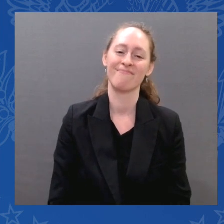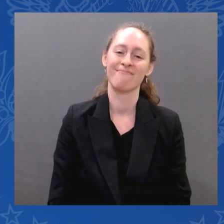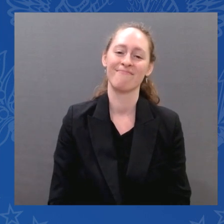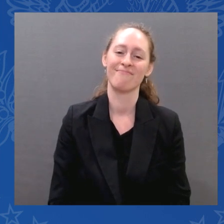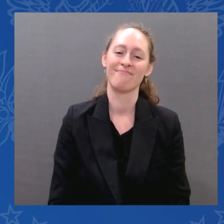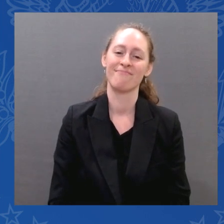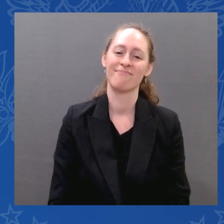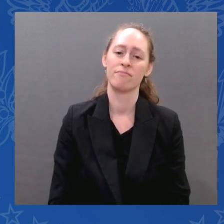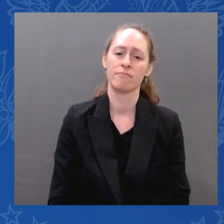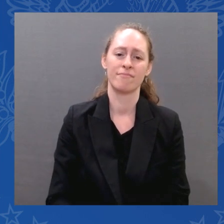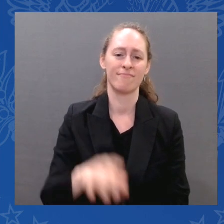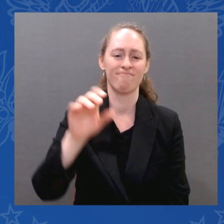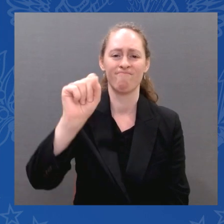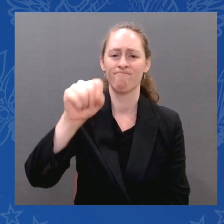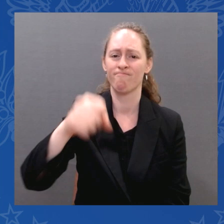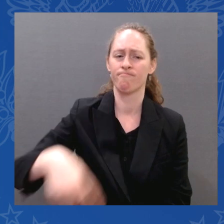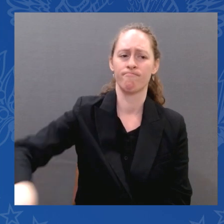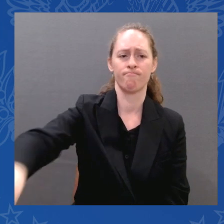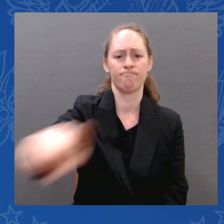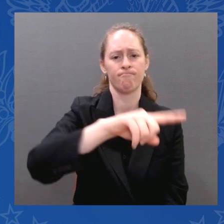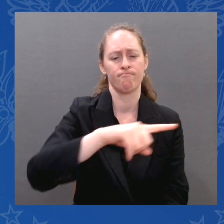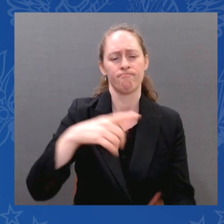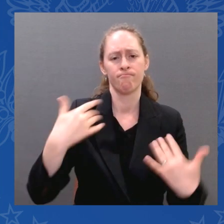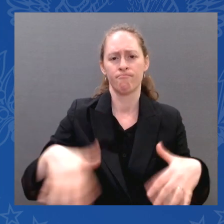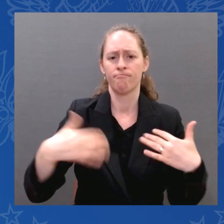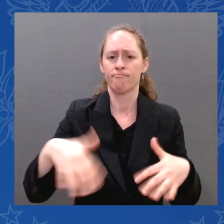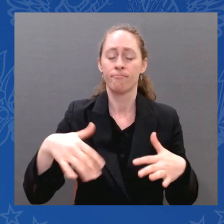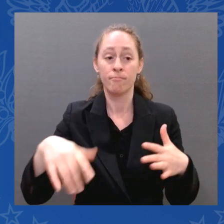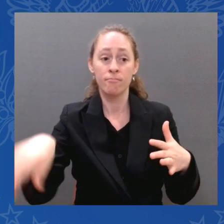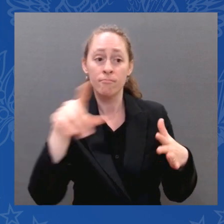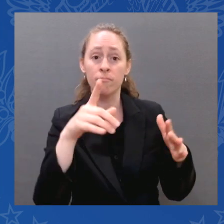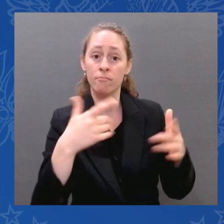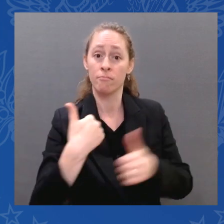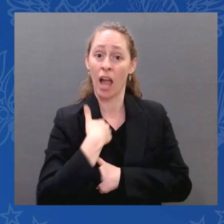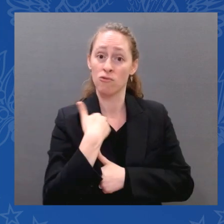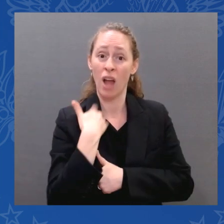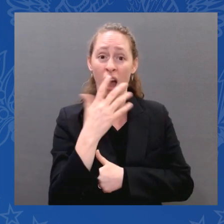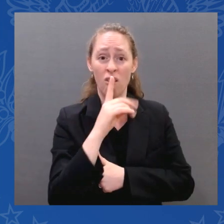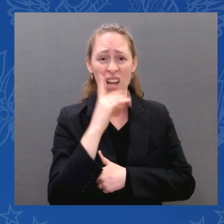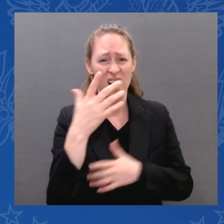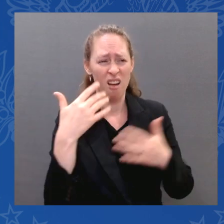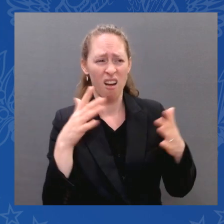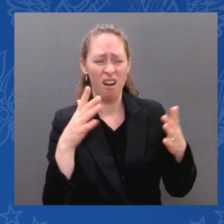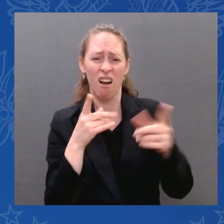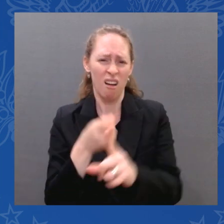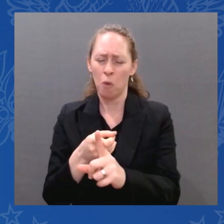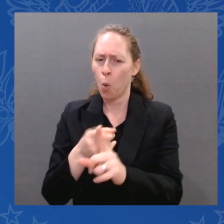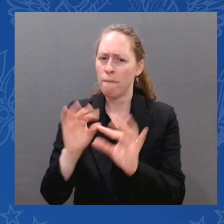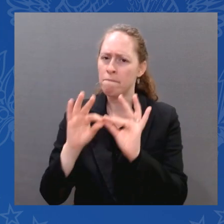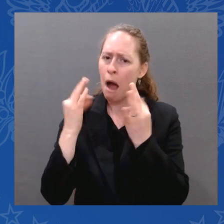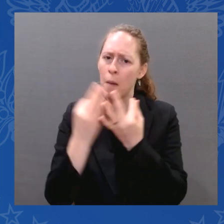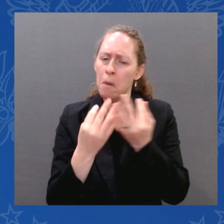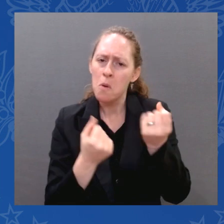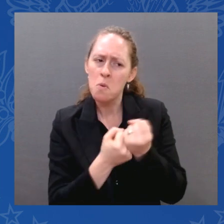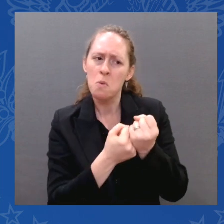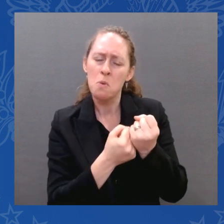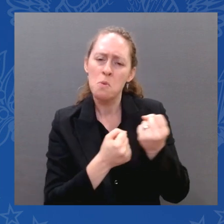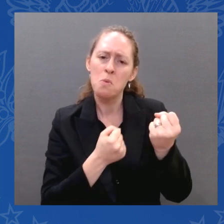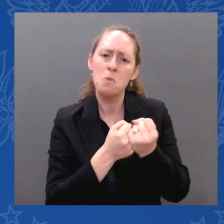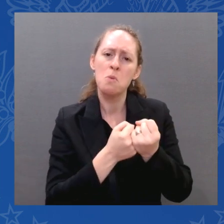throughout everything thick and thin. Jill and I used to spend a lot of time when I was Vice President and then when our son was ill --